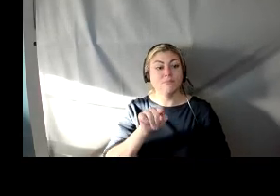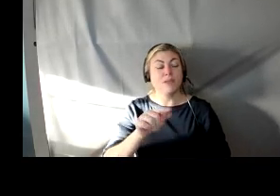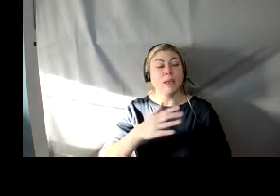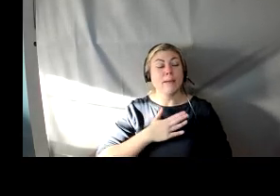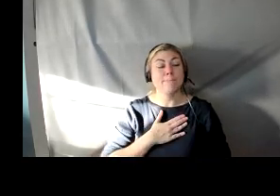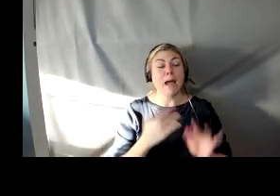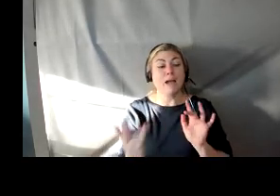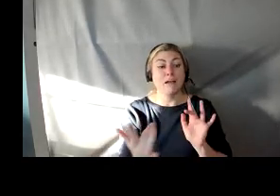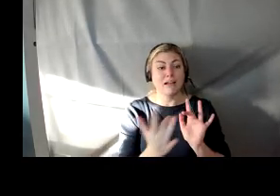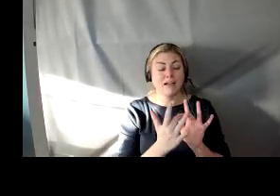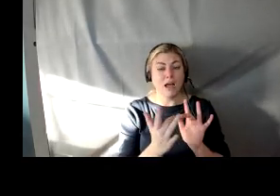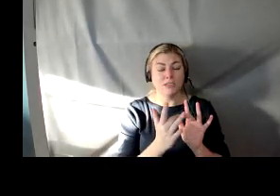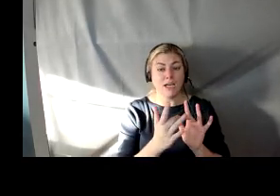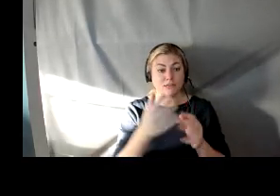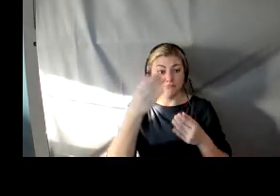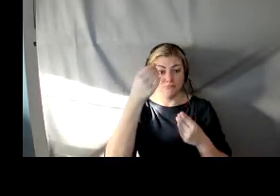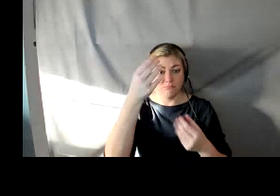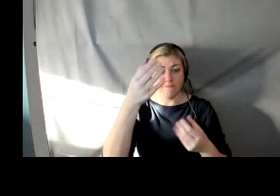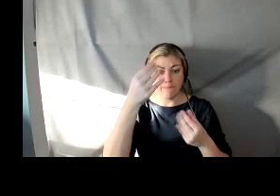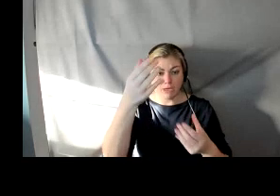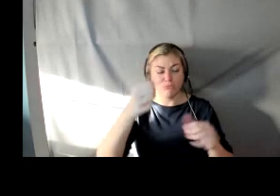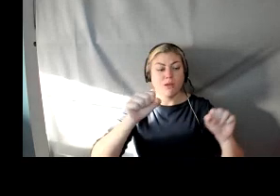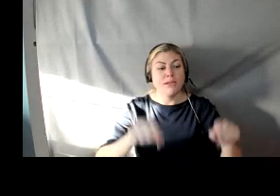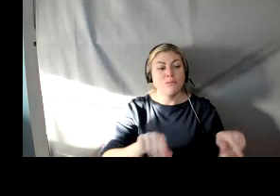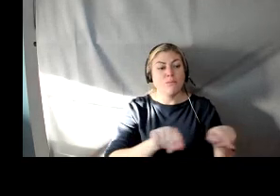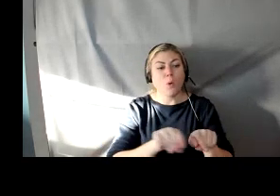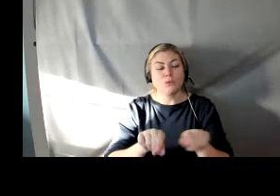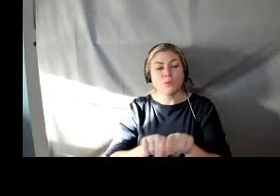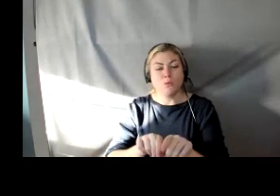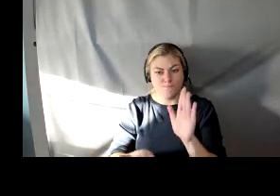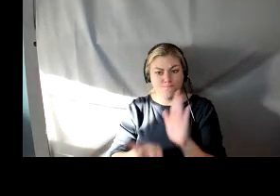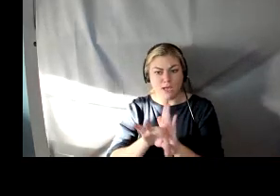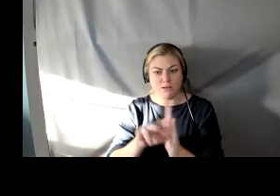This is also on that project website and in the newsletter,